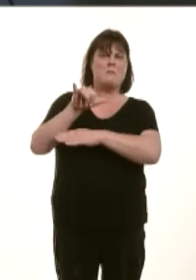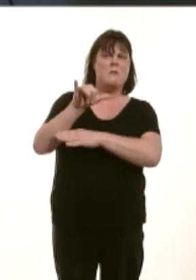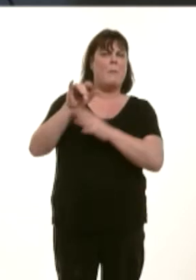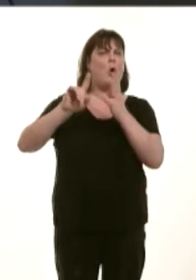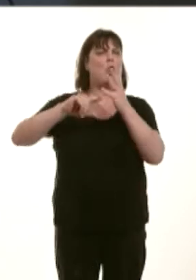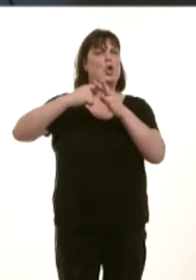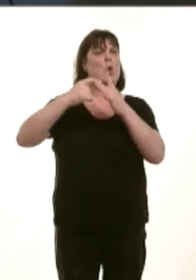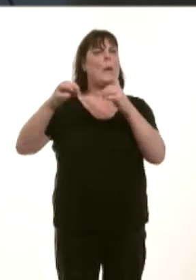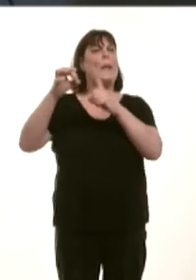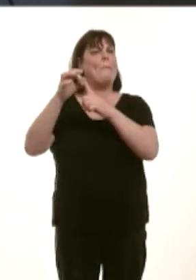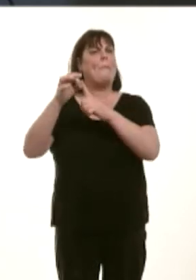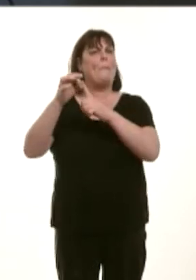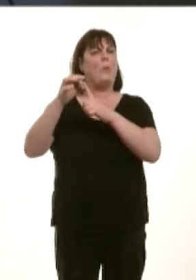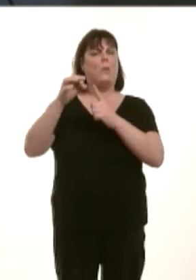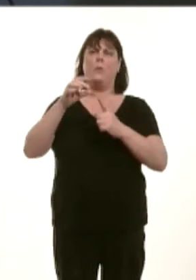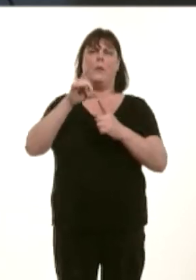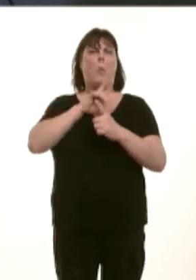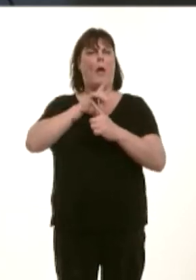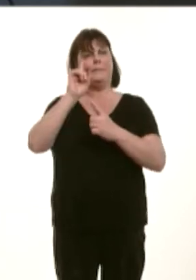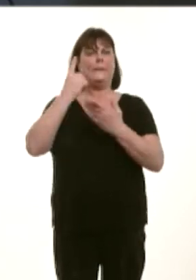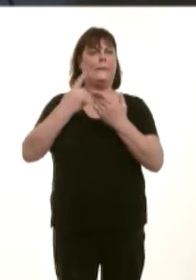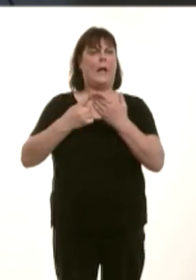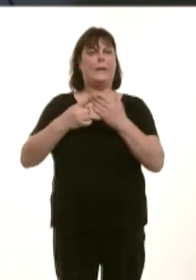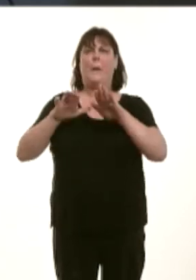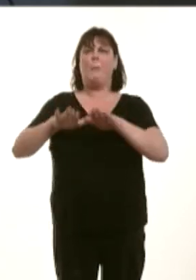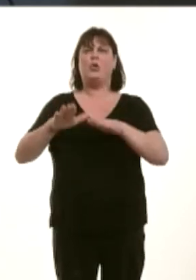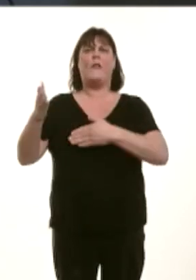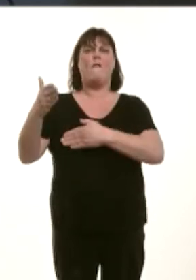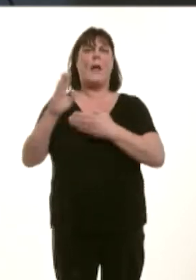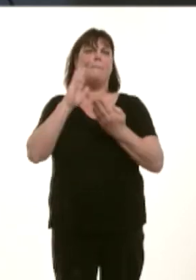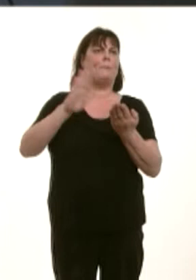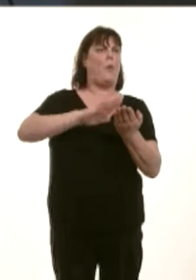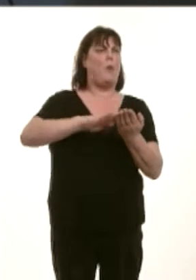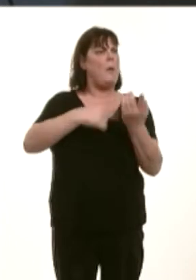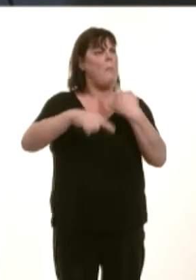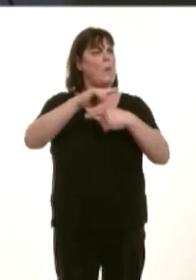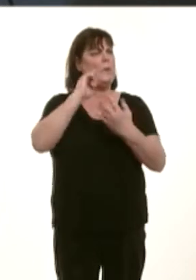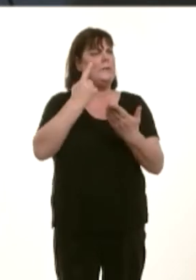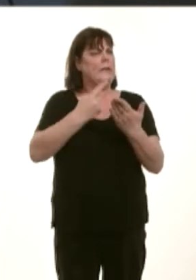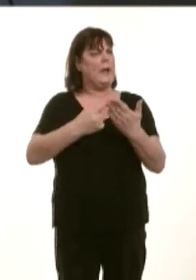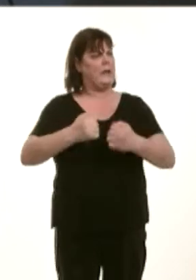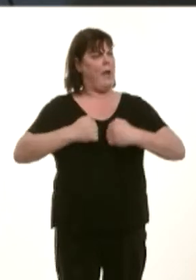It’s a matter for the individual to determine identity and unity, and a number of my constituents,